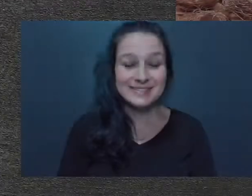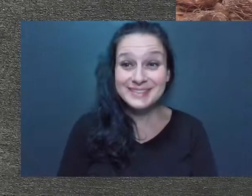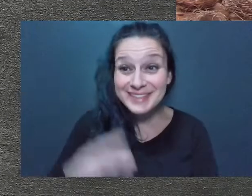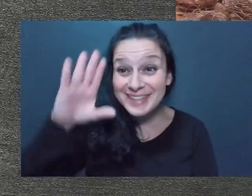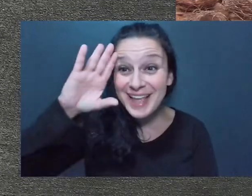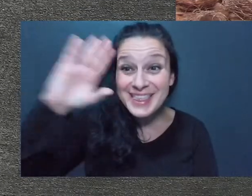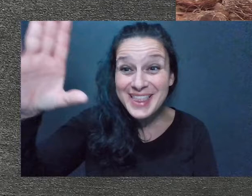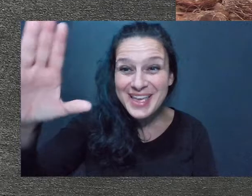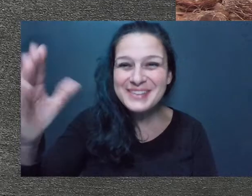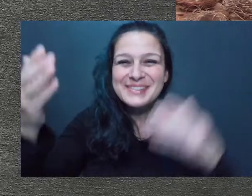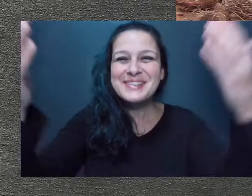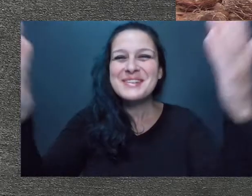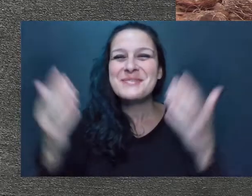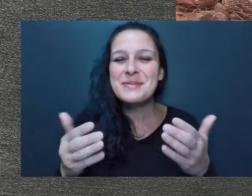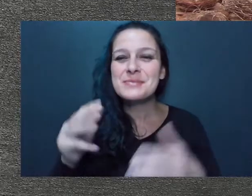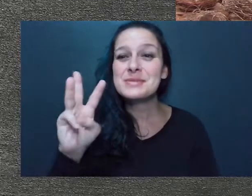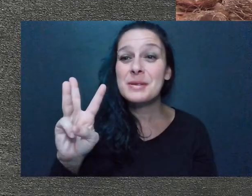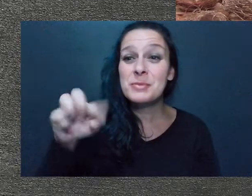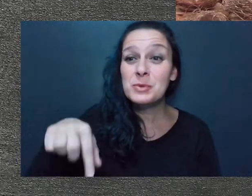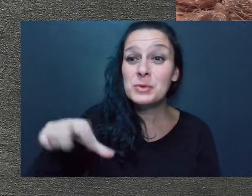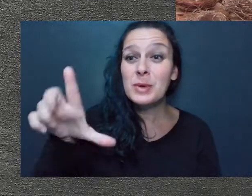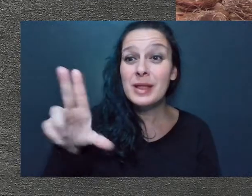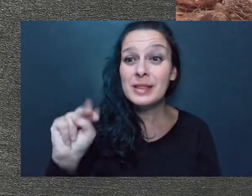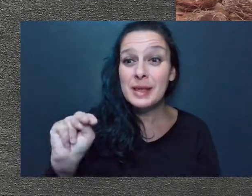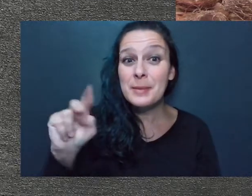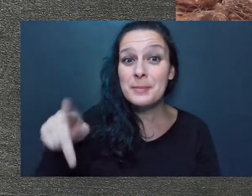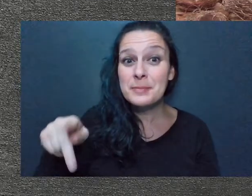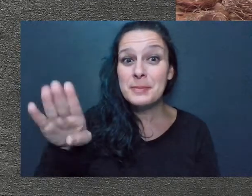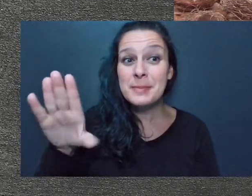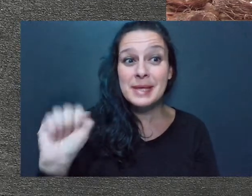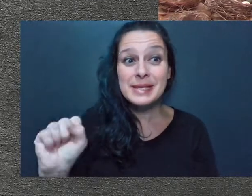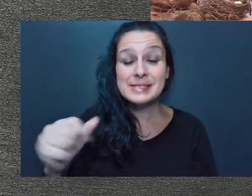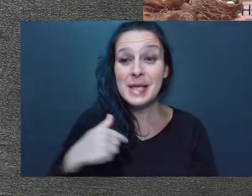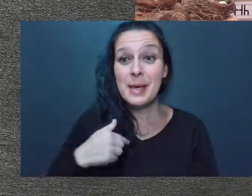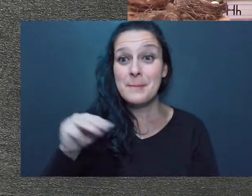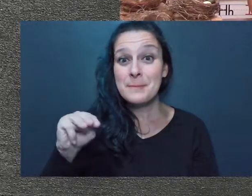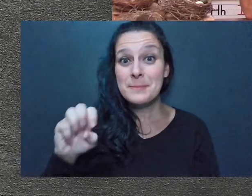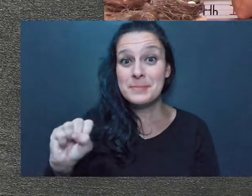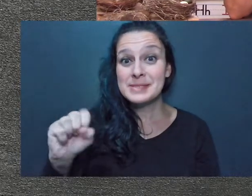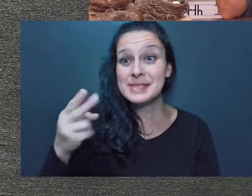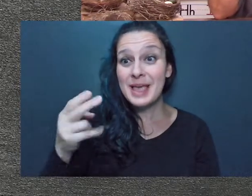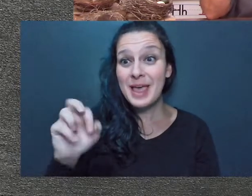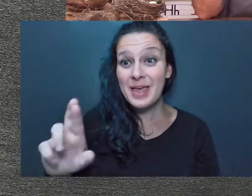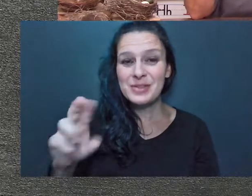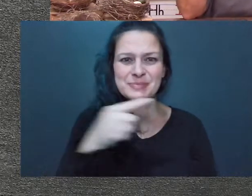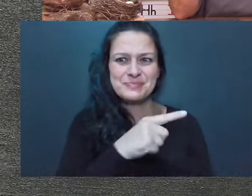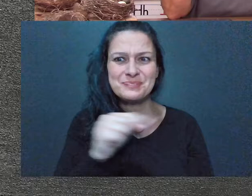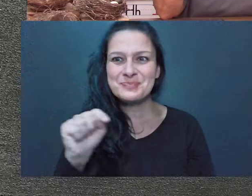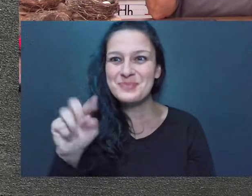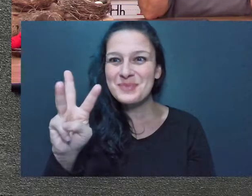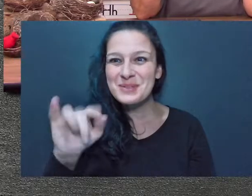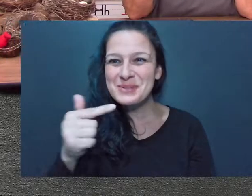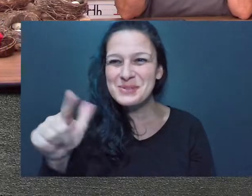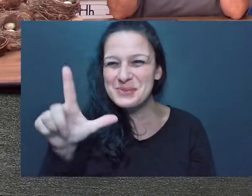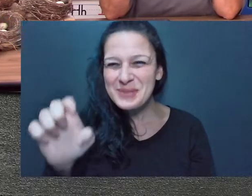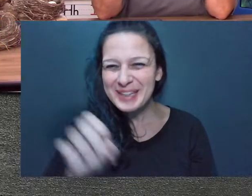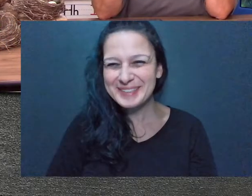Hello and welcome to WQLN PBS. I'm Ms. Heather, and this is Twiggle. So great to see you today.